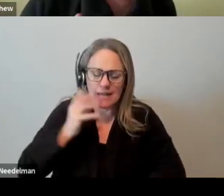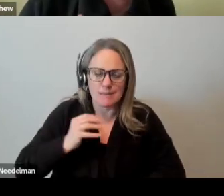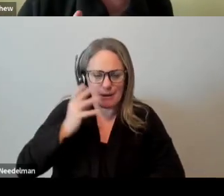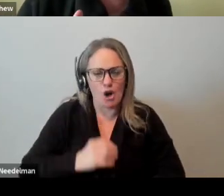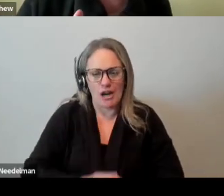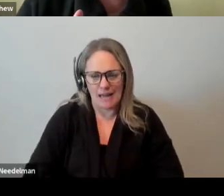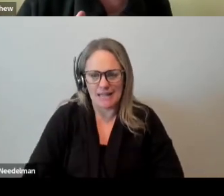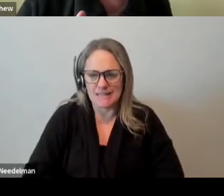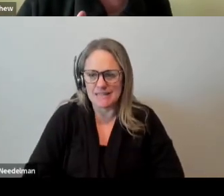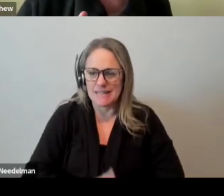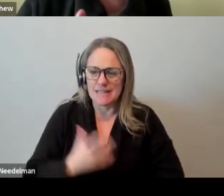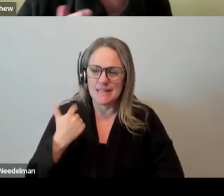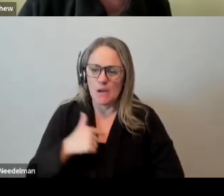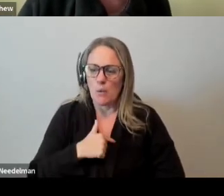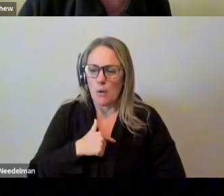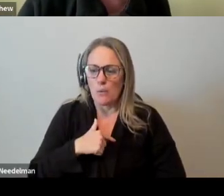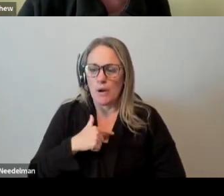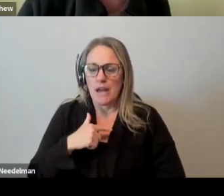when we work through things in this way,